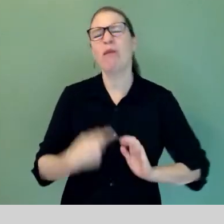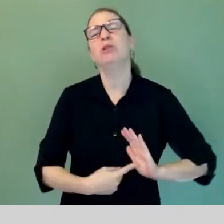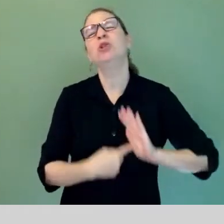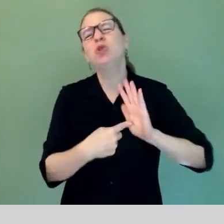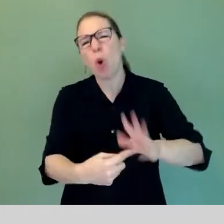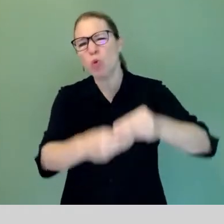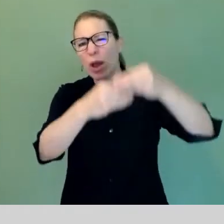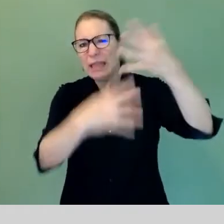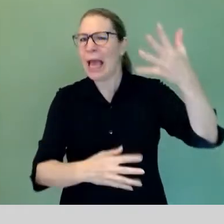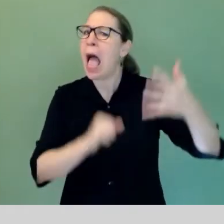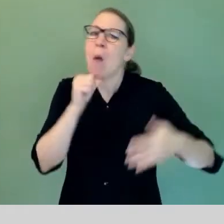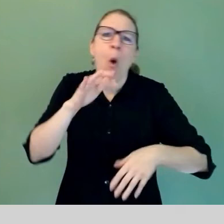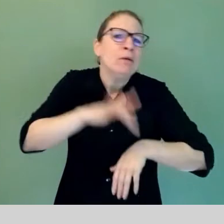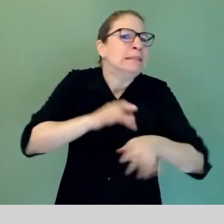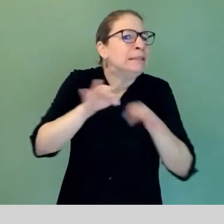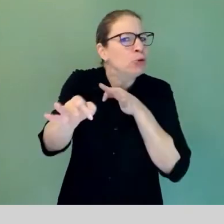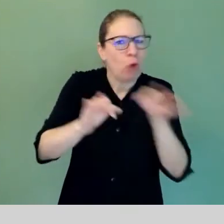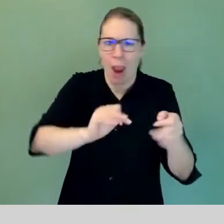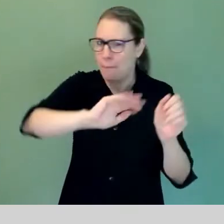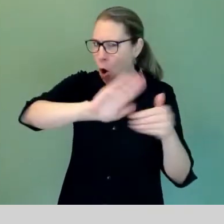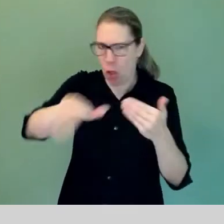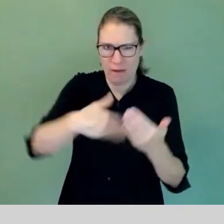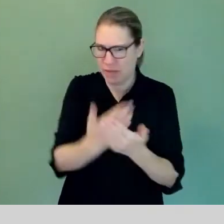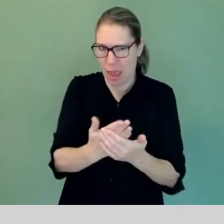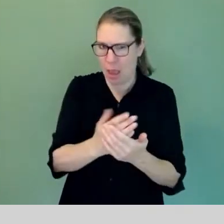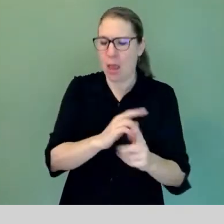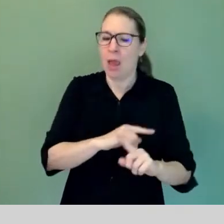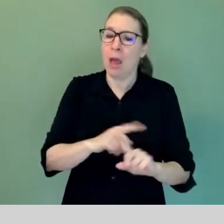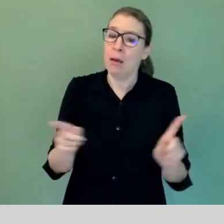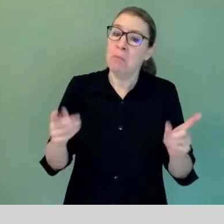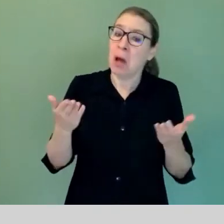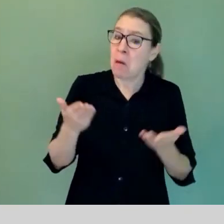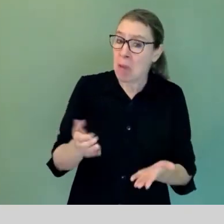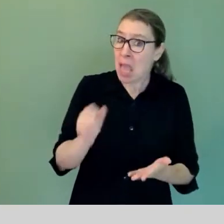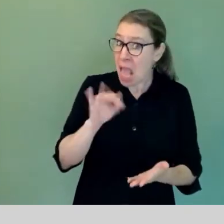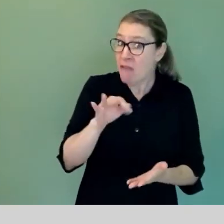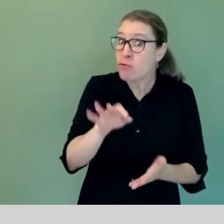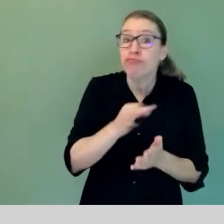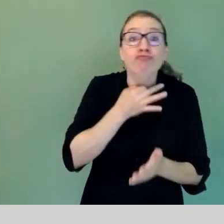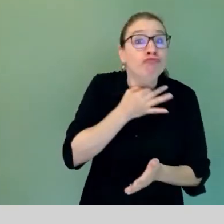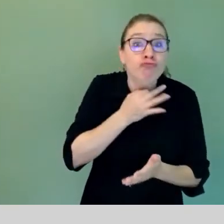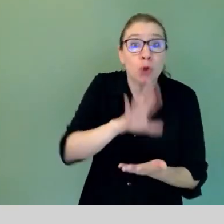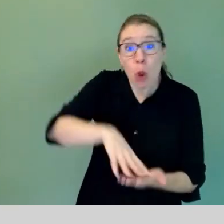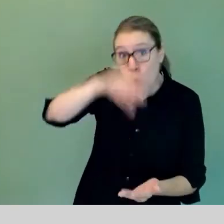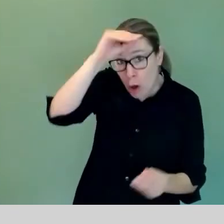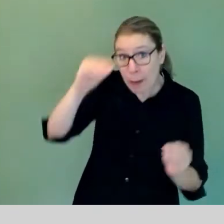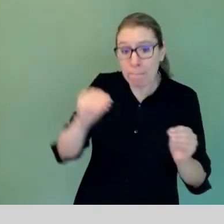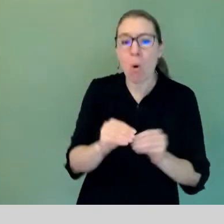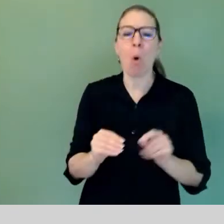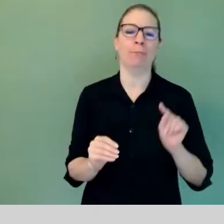And so I just wanted to list them out here. We won't be talking about all of them, but certainly if anybody's interested in